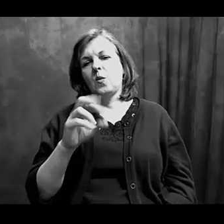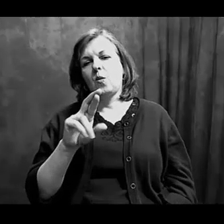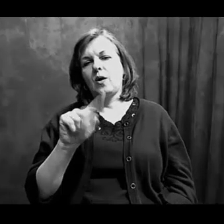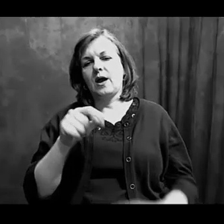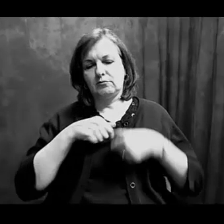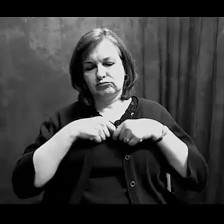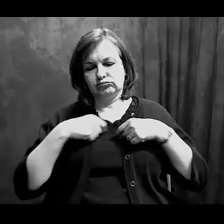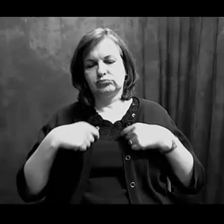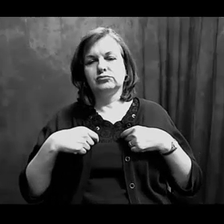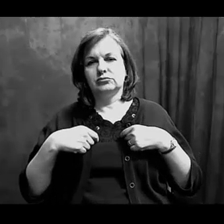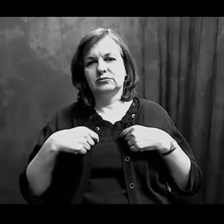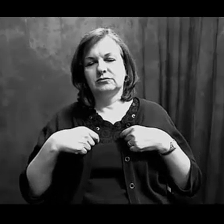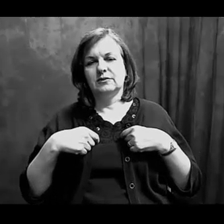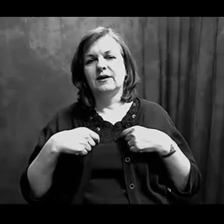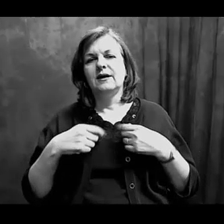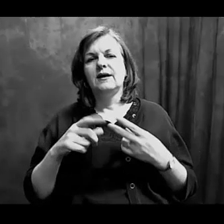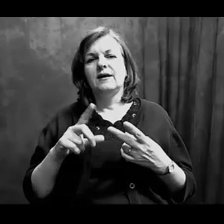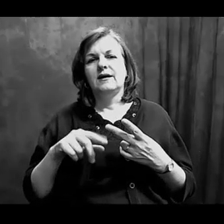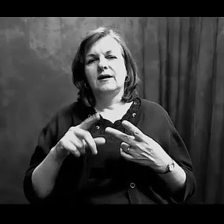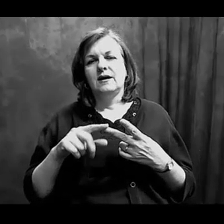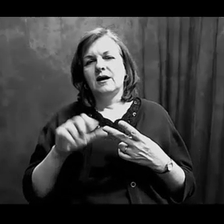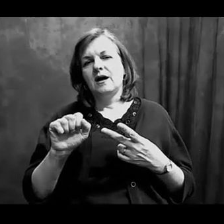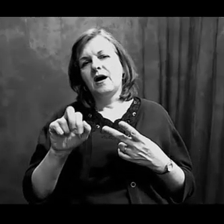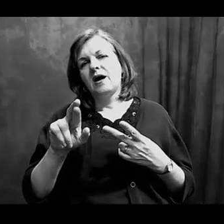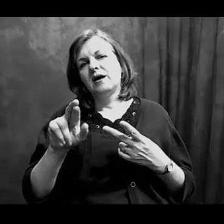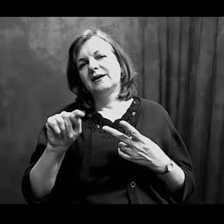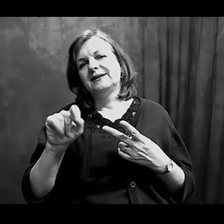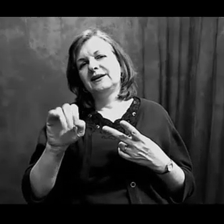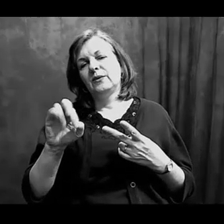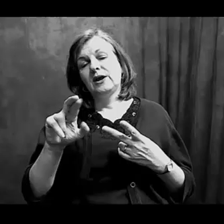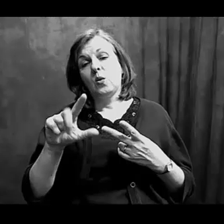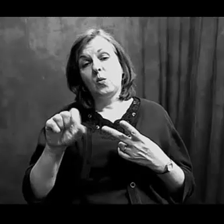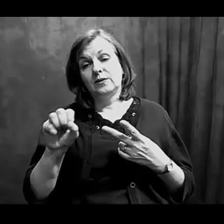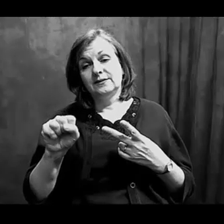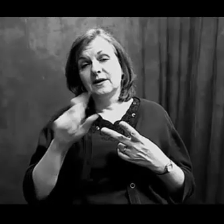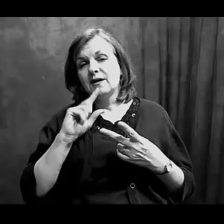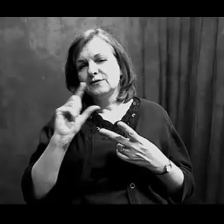in diameter arterioles are just small arteries